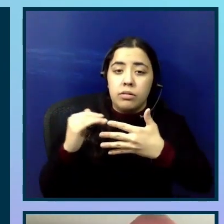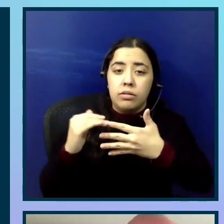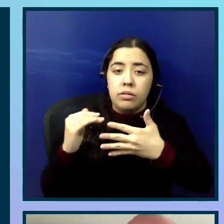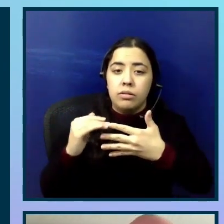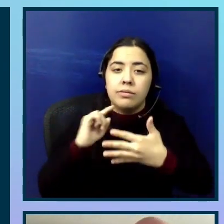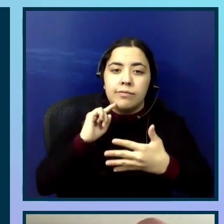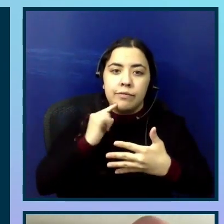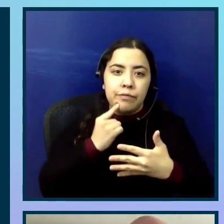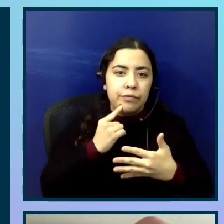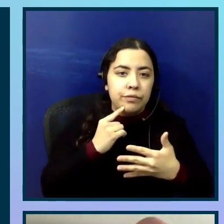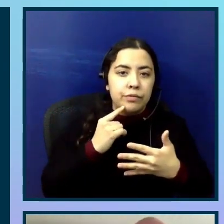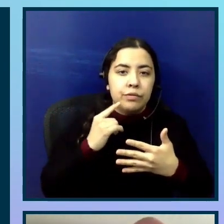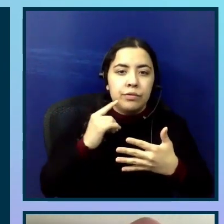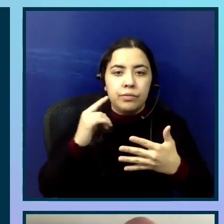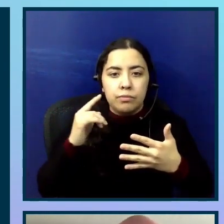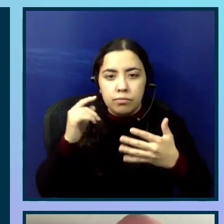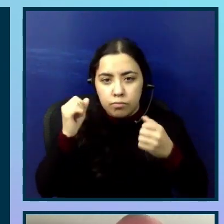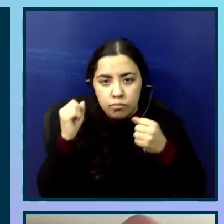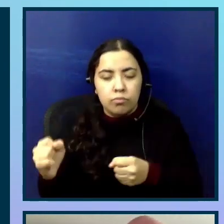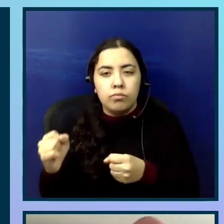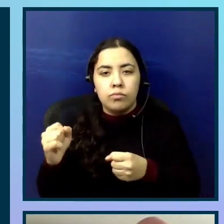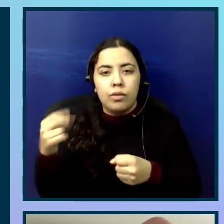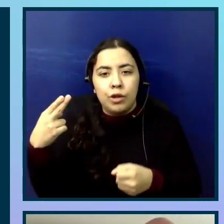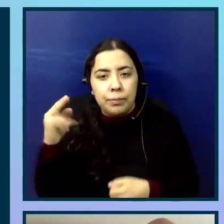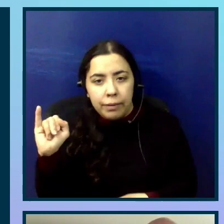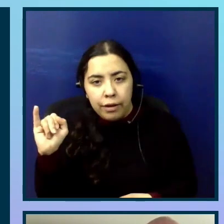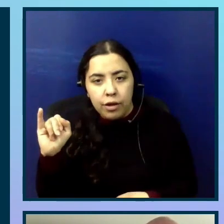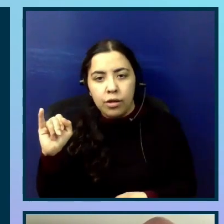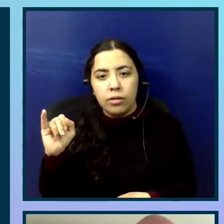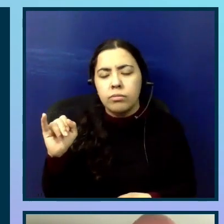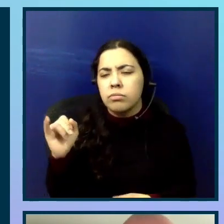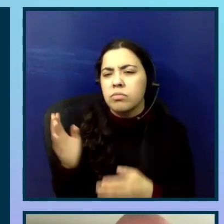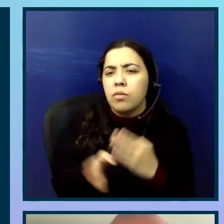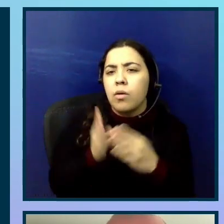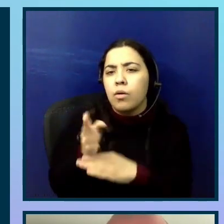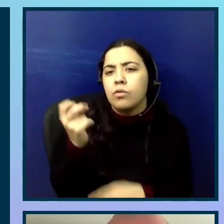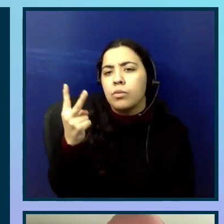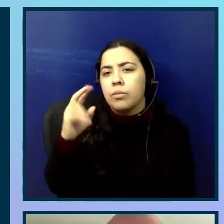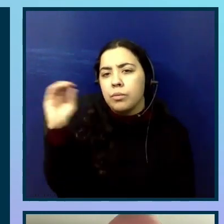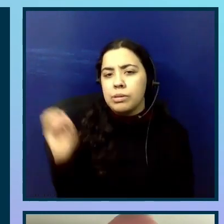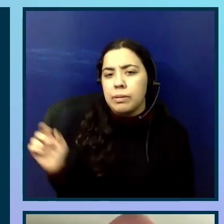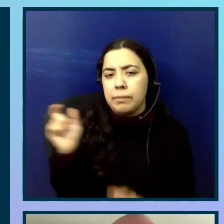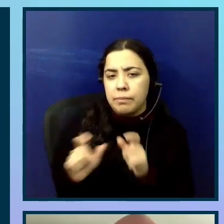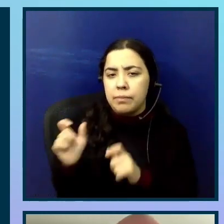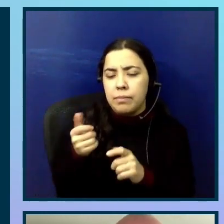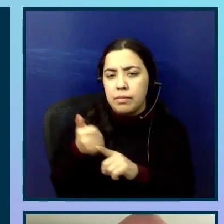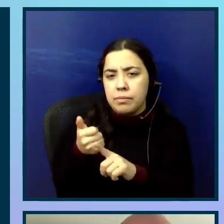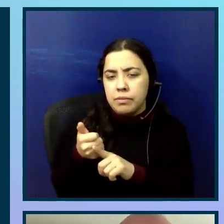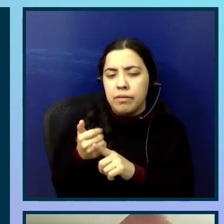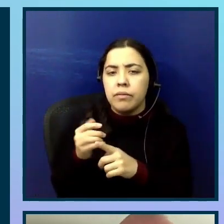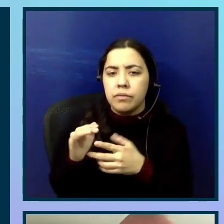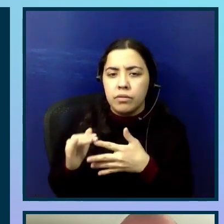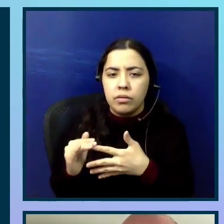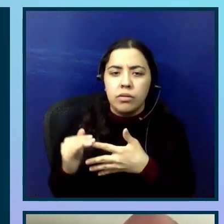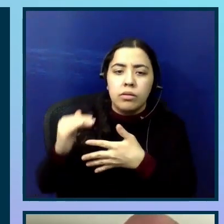to content, you're talking over 12% of people. And then you're talking about, and then there's the group that no one seems to include.